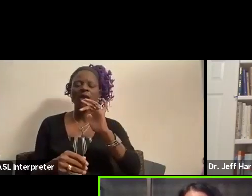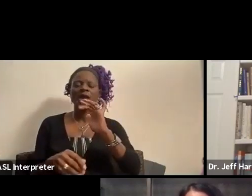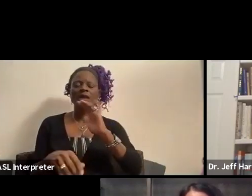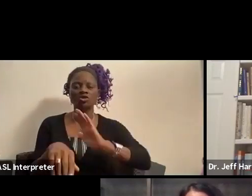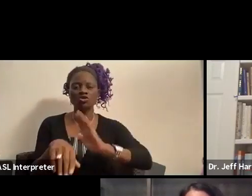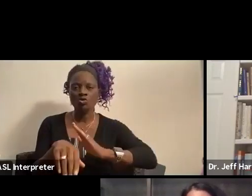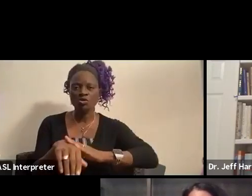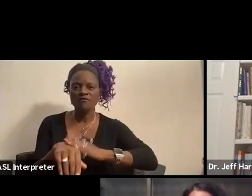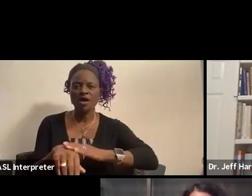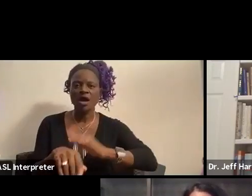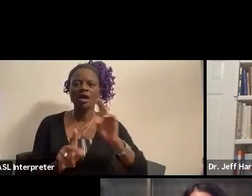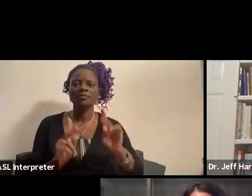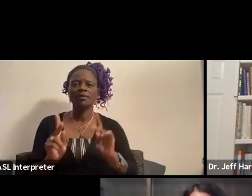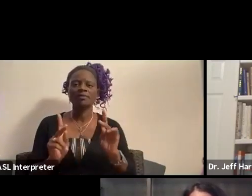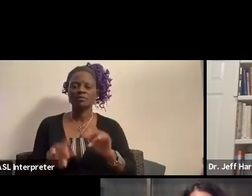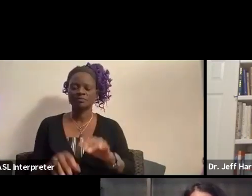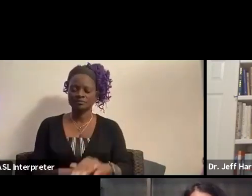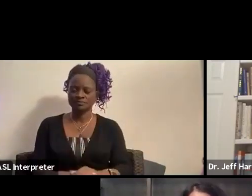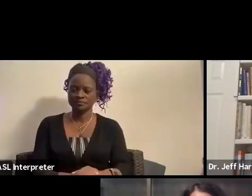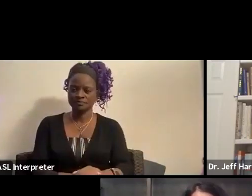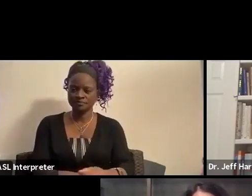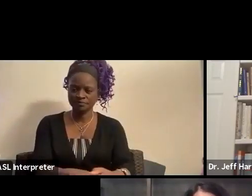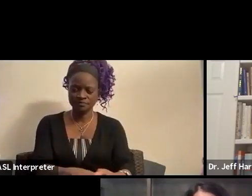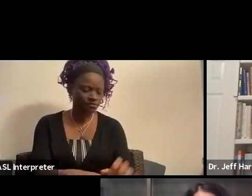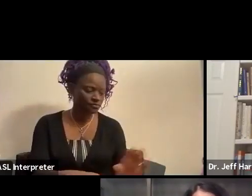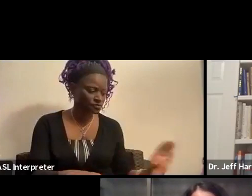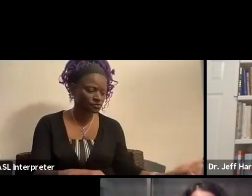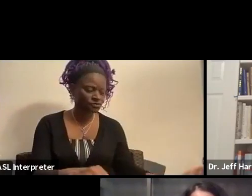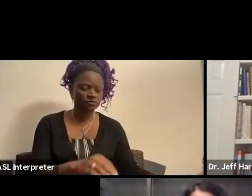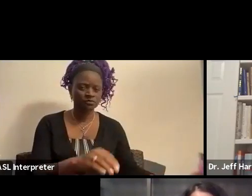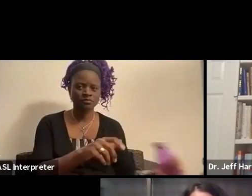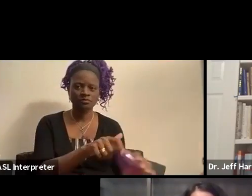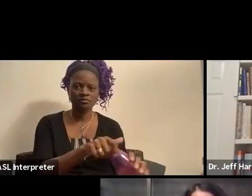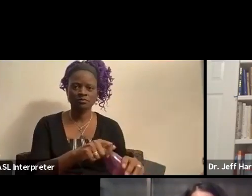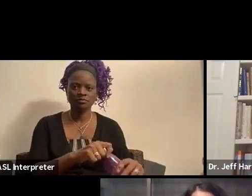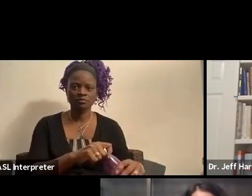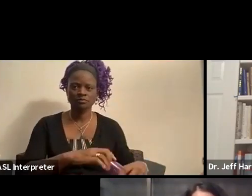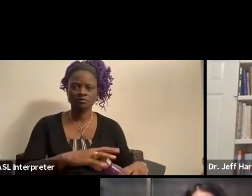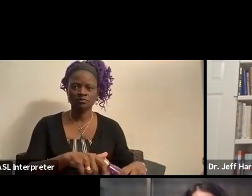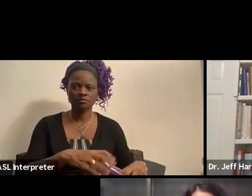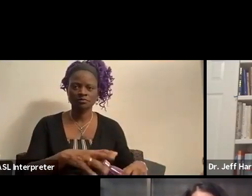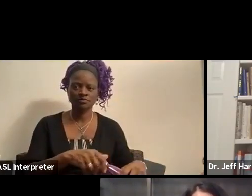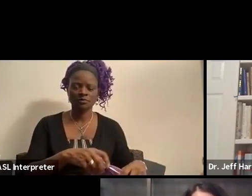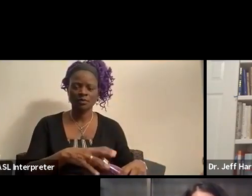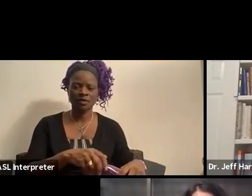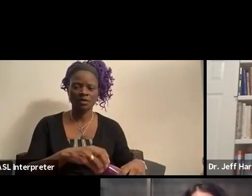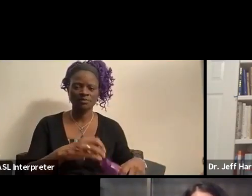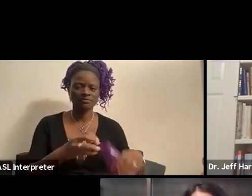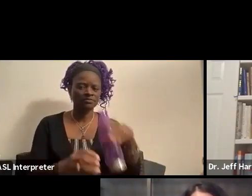And as a follow up, you mentioned sort of shifting some of the work to our health care partners. Are we doing the same thing with some of